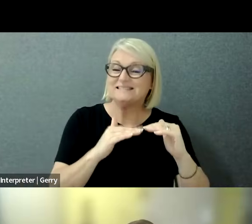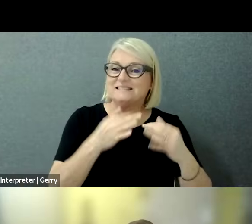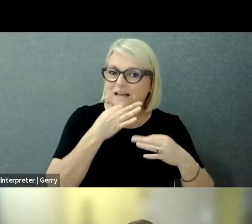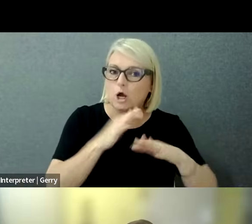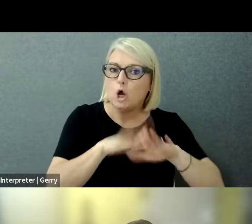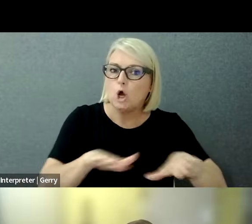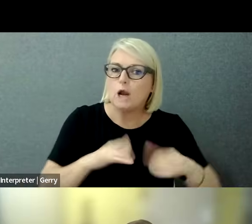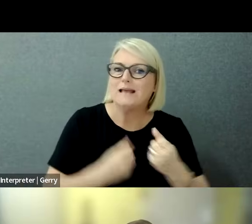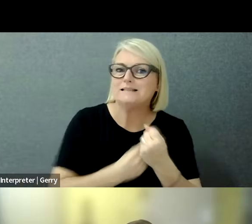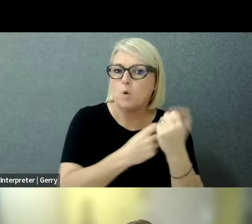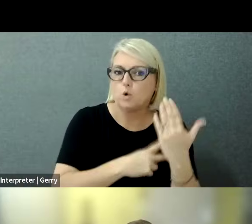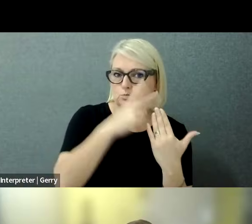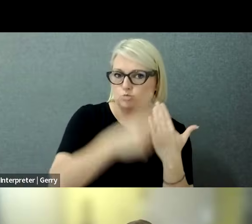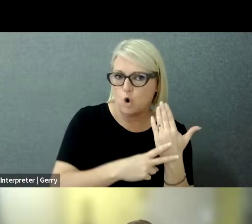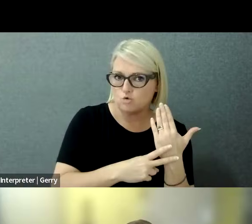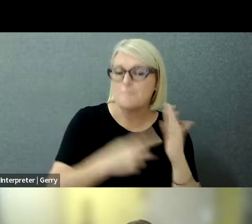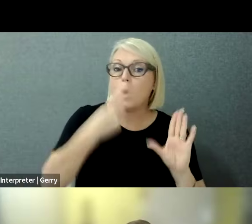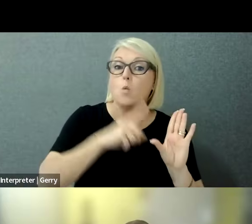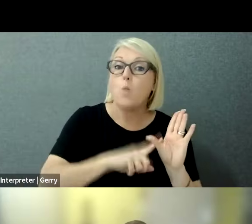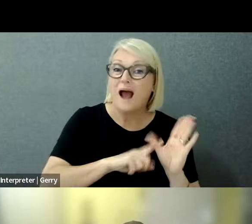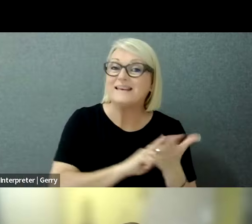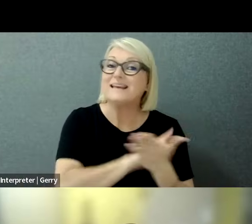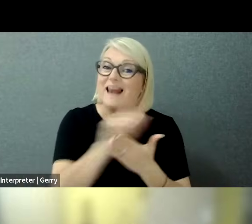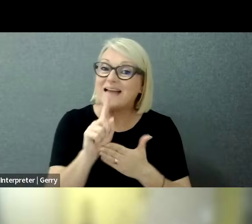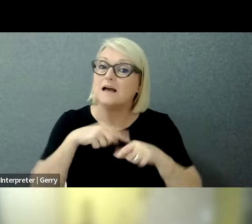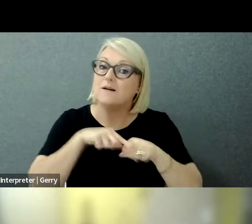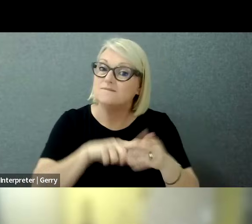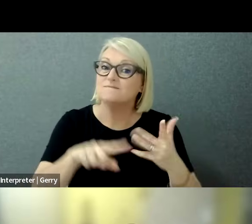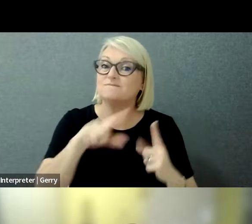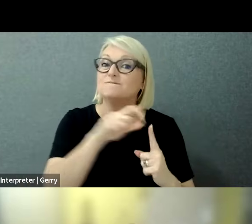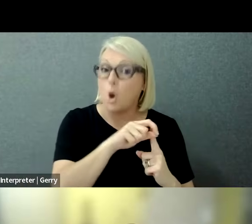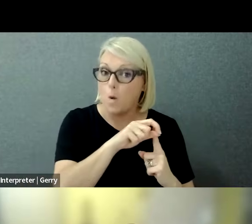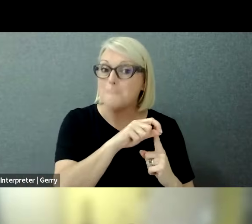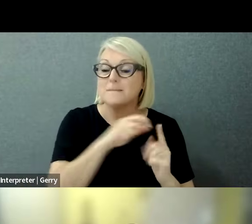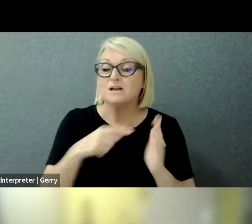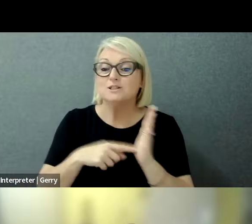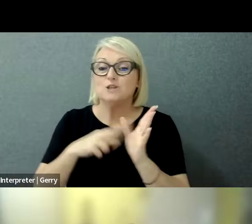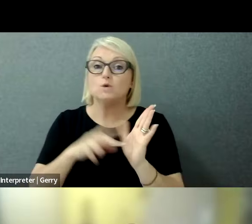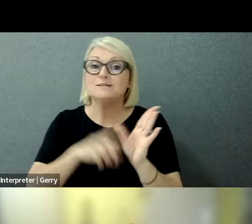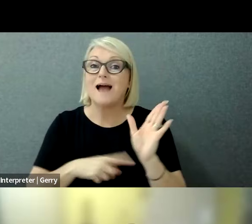follow-up evaluation. You've heard Tanya speak about the program today. The one year evaluation